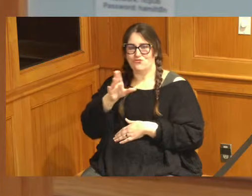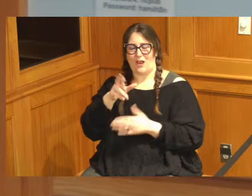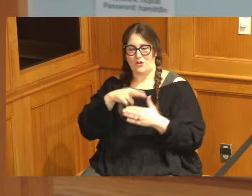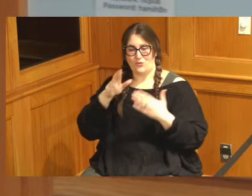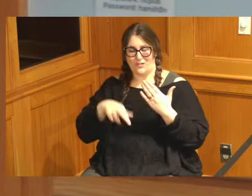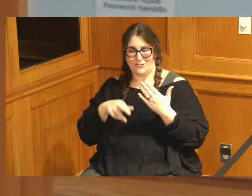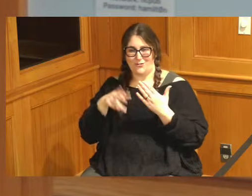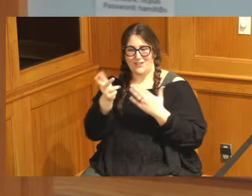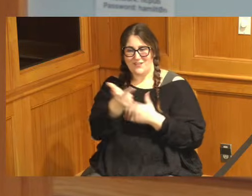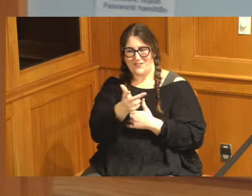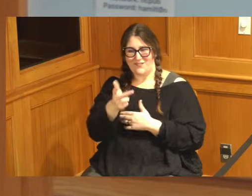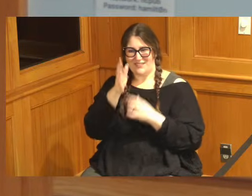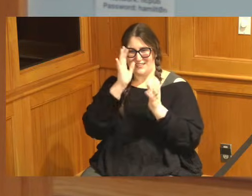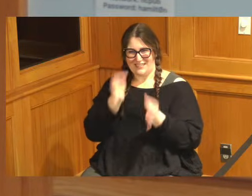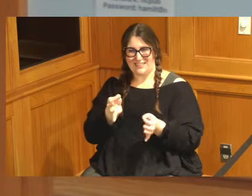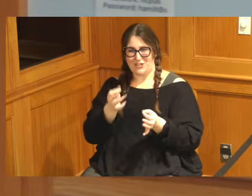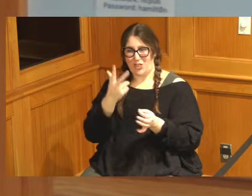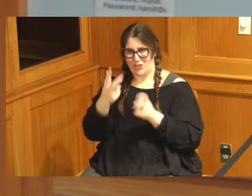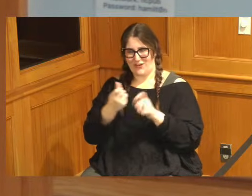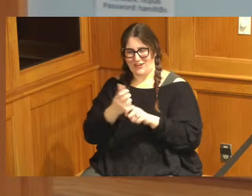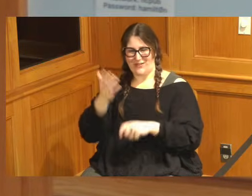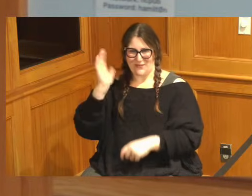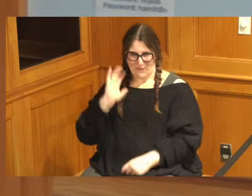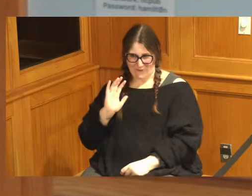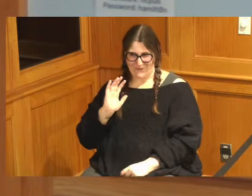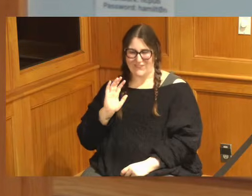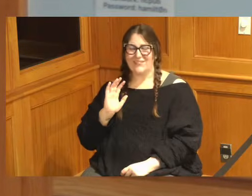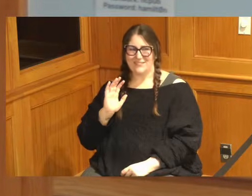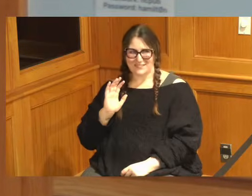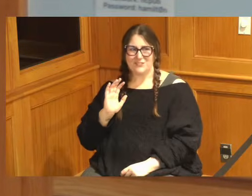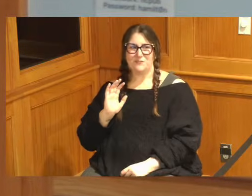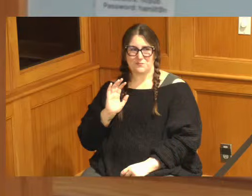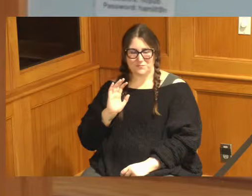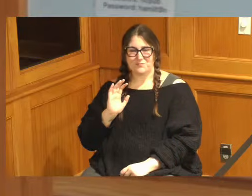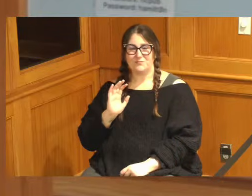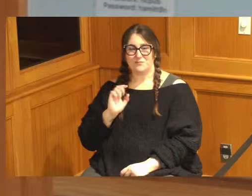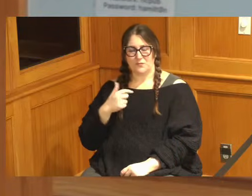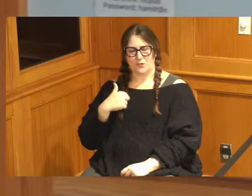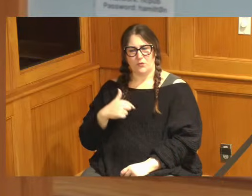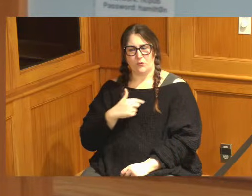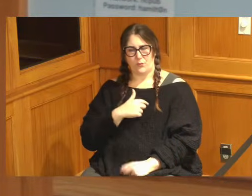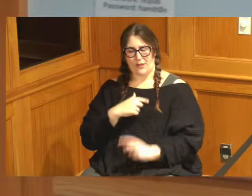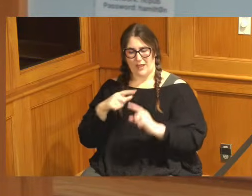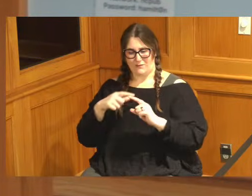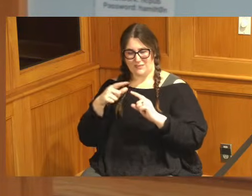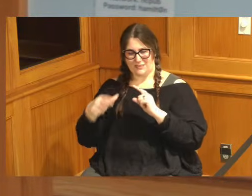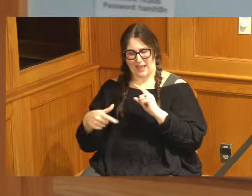made by you all three years ago. Um, we have cycled a stat around over the last couple years,